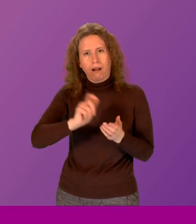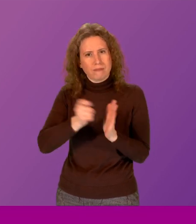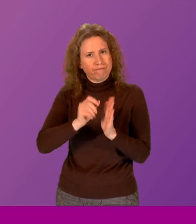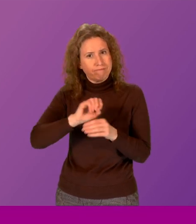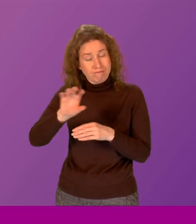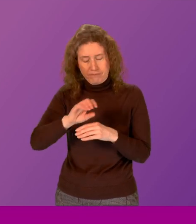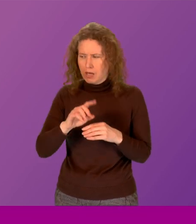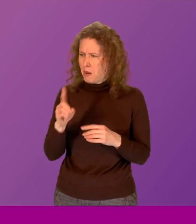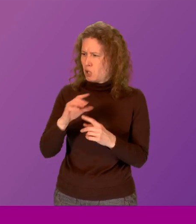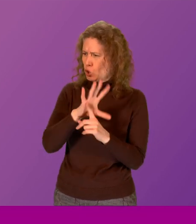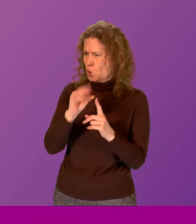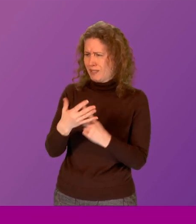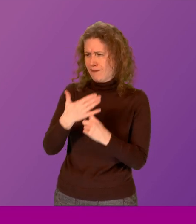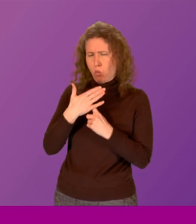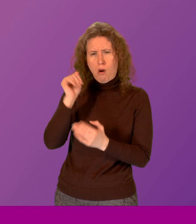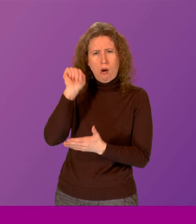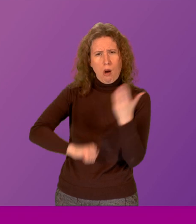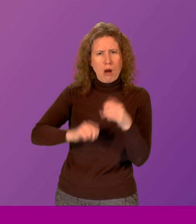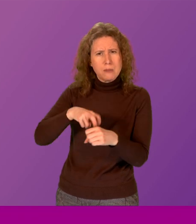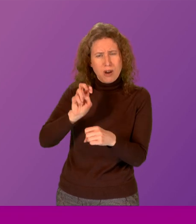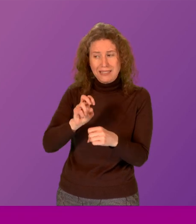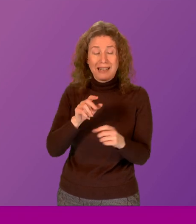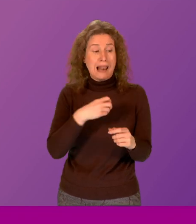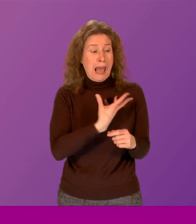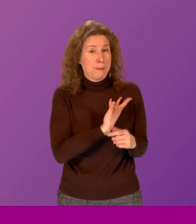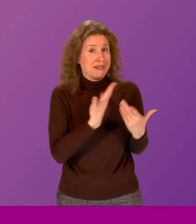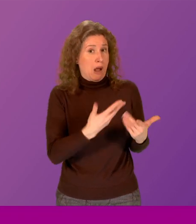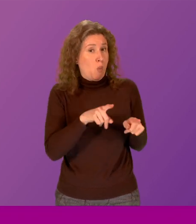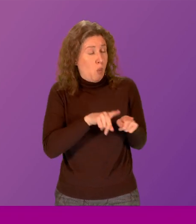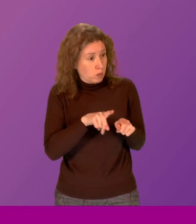the Tories forced on Scotland, and Labour, too, has now reportedly rowed back on its pledge to